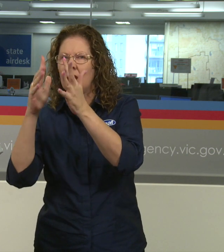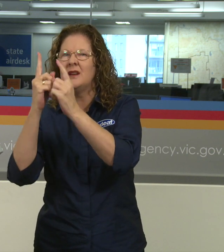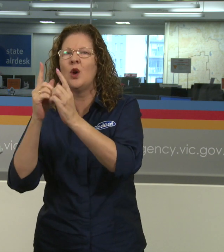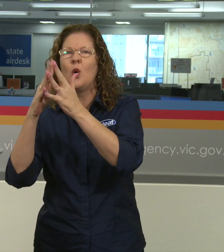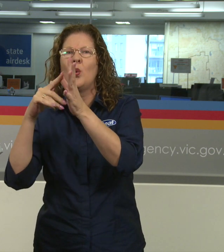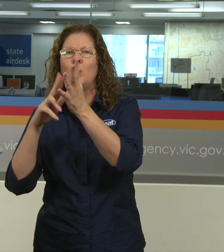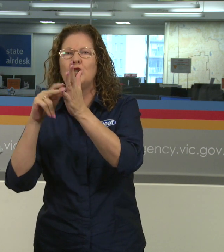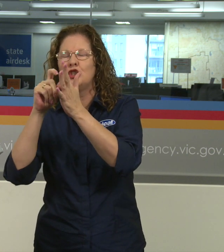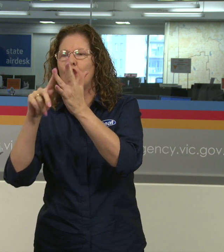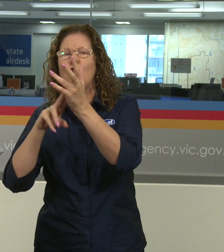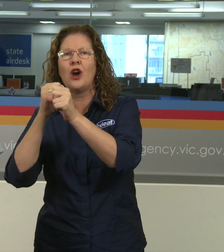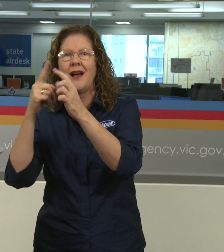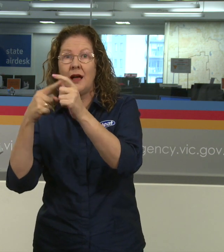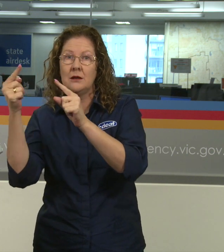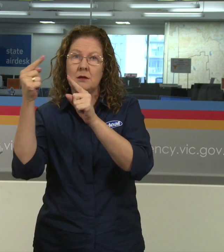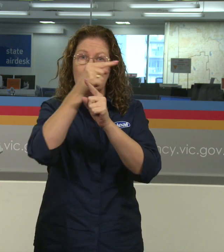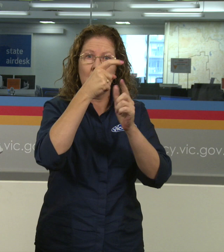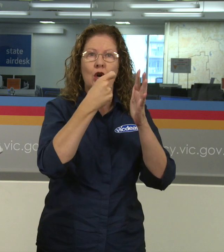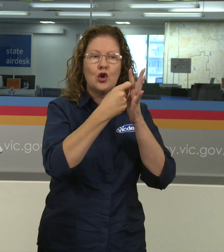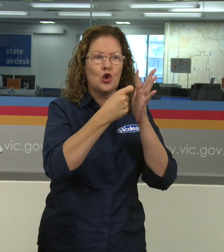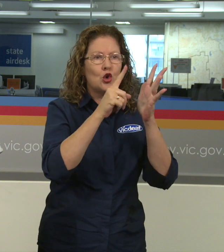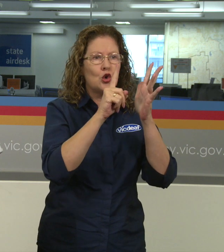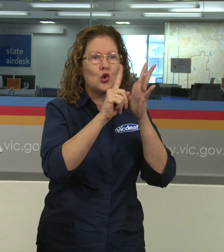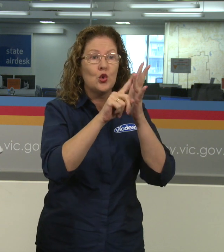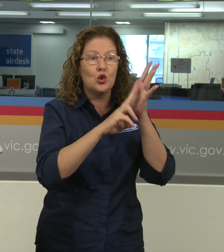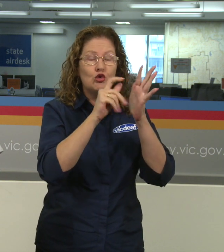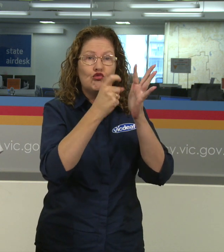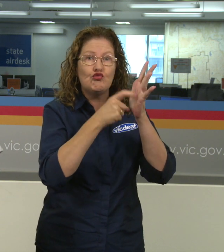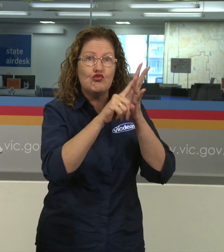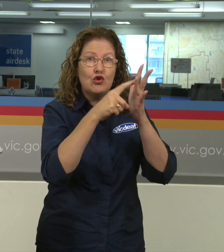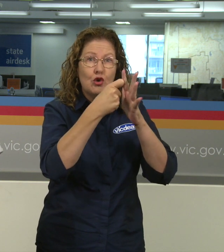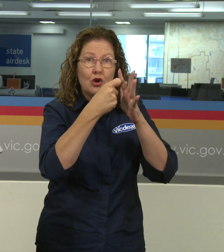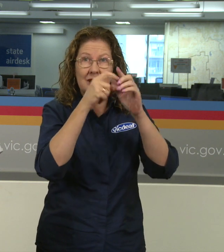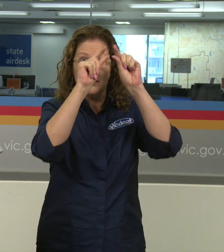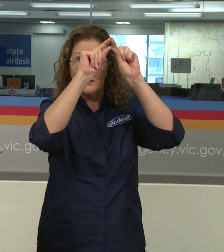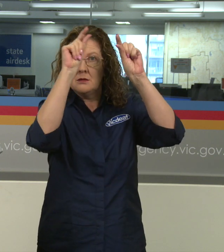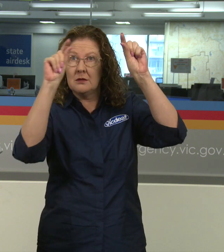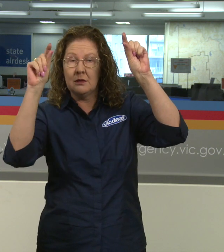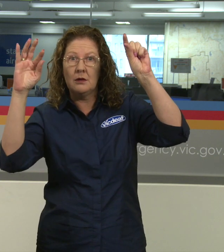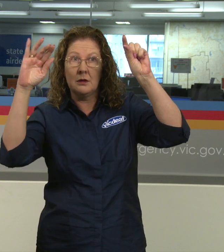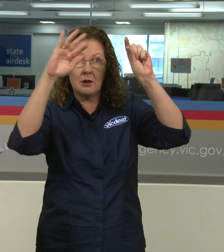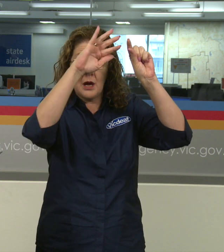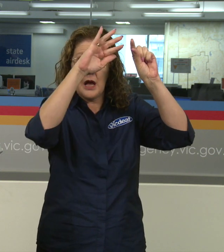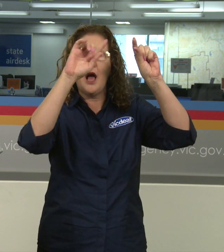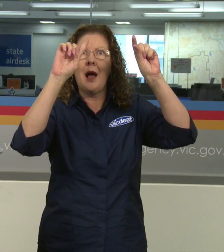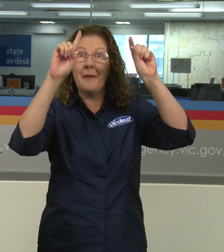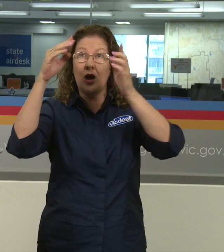is one of our key country towns in the northern part of the State. Not only that, it’s actually extended out of the Murray River into other waterways,